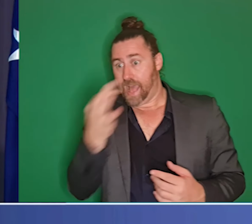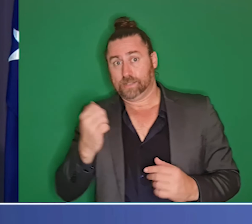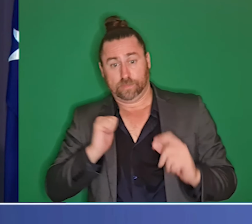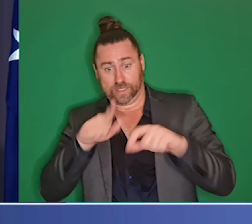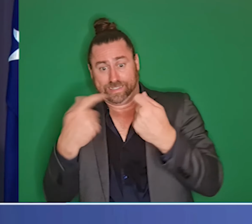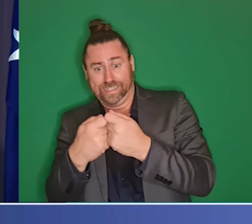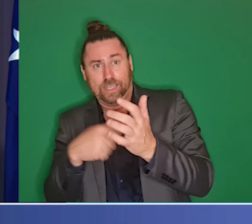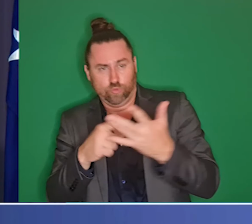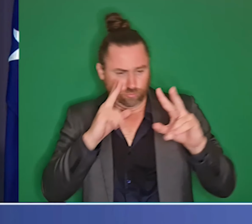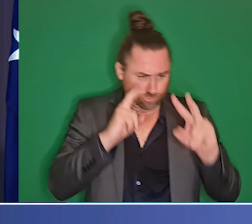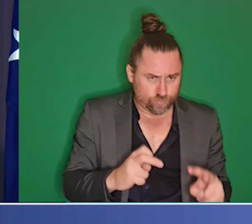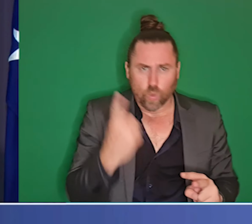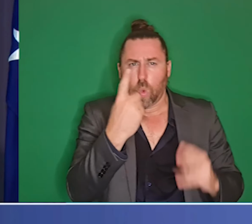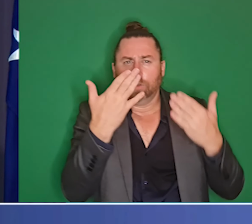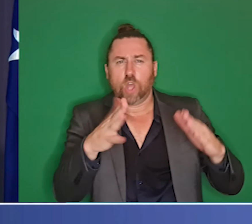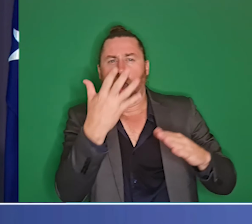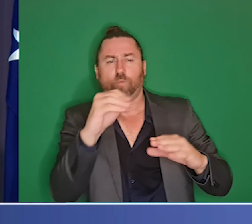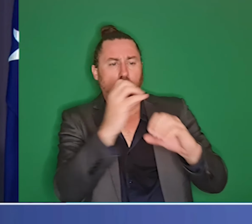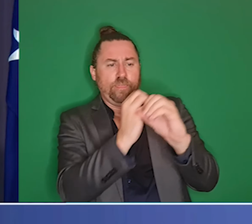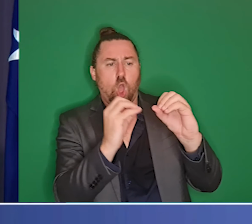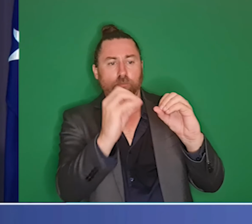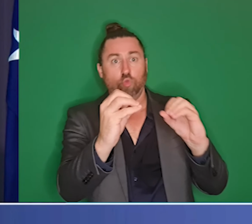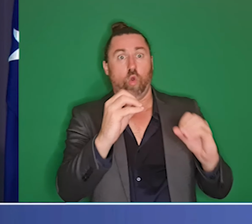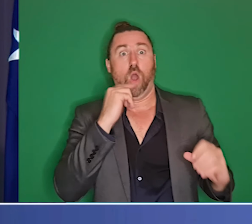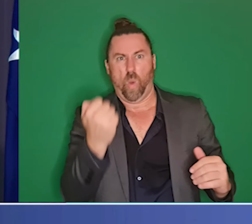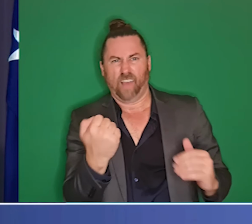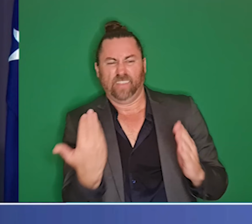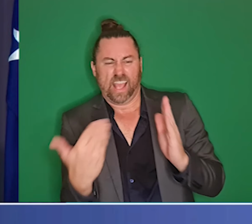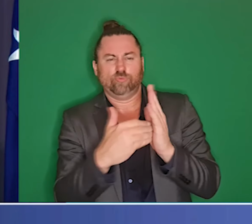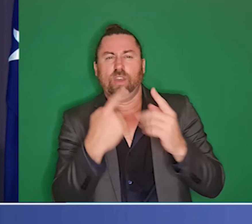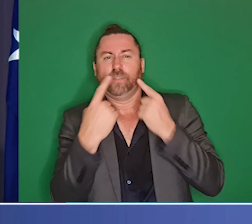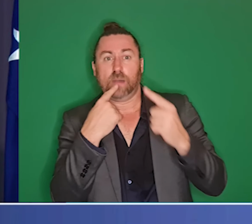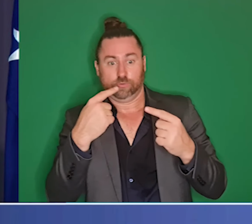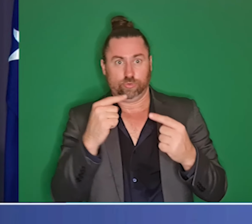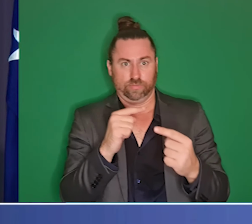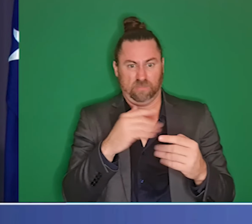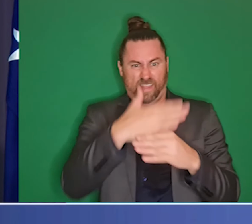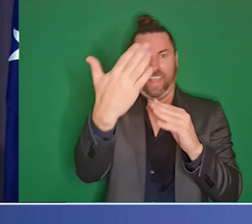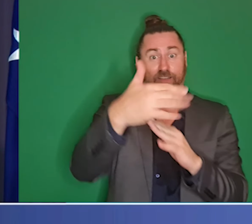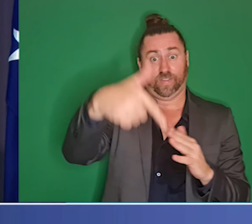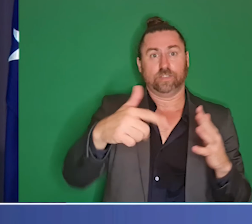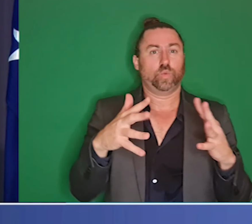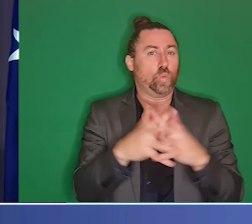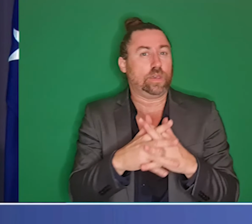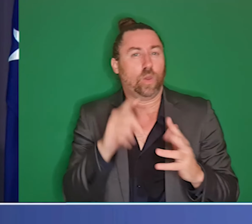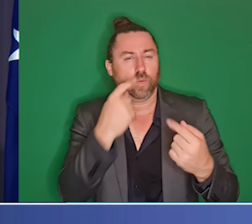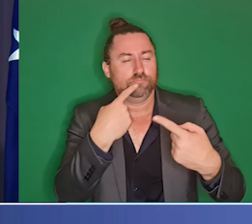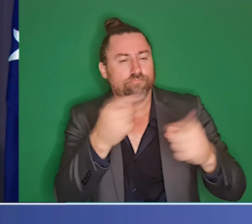and have more to say about that later in the week. But what I do know is that it's following the similar pattern,